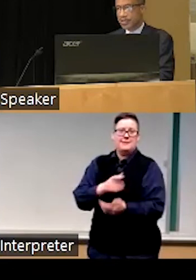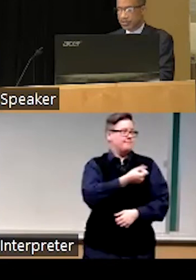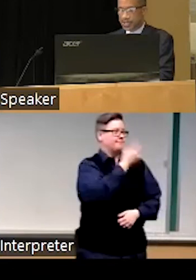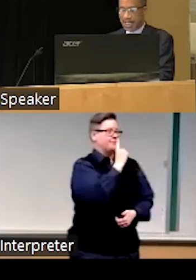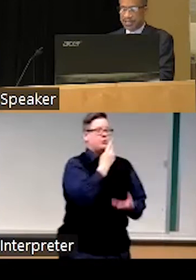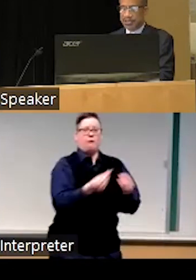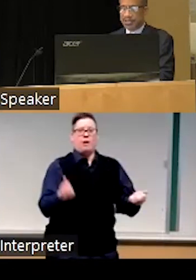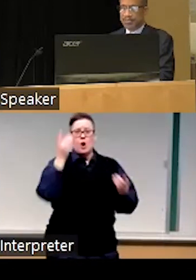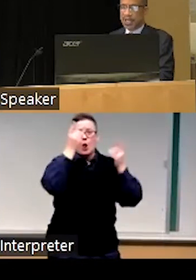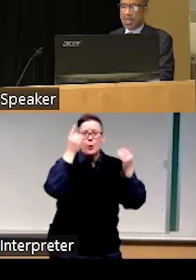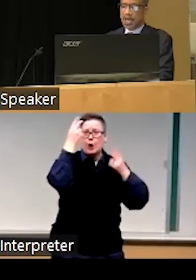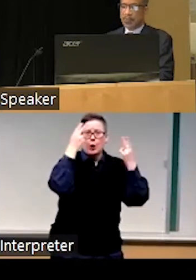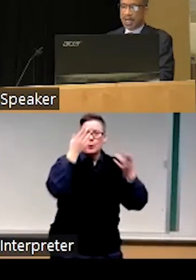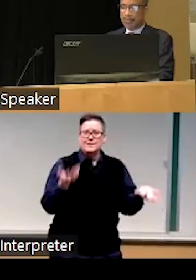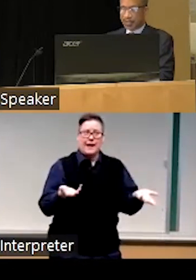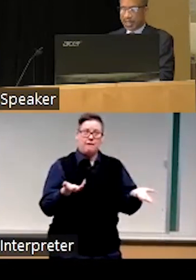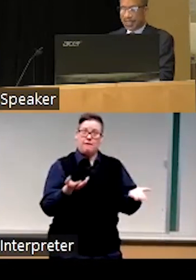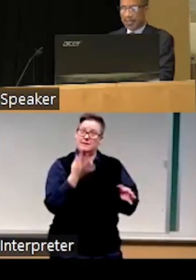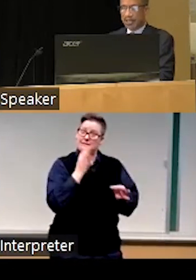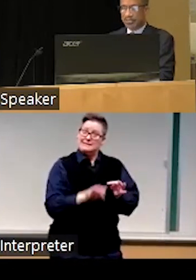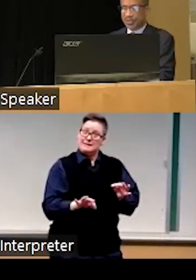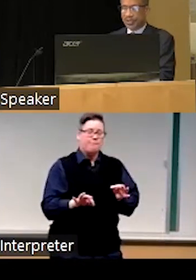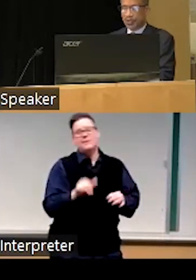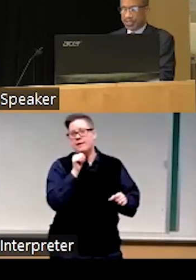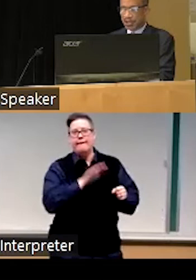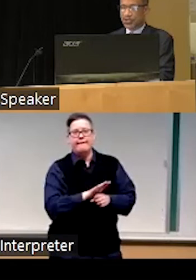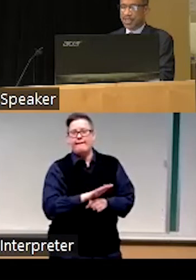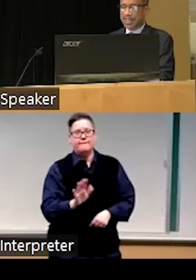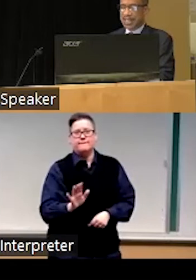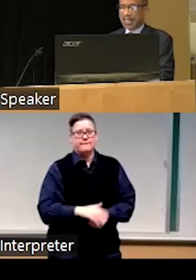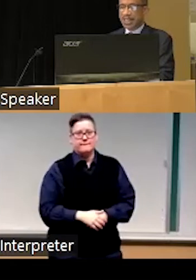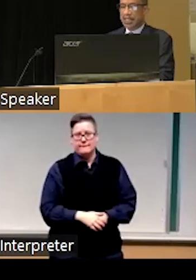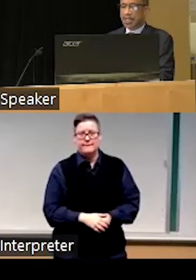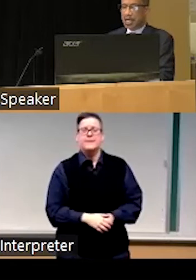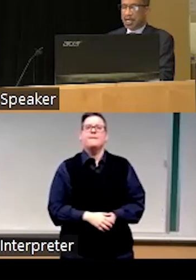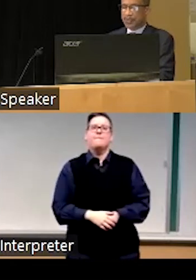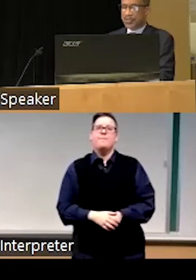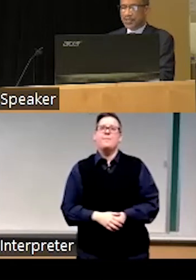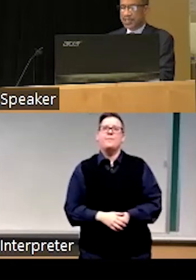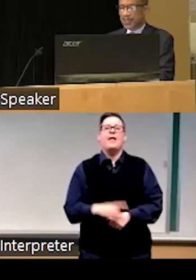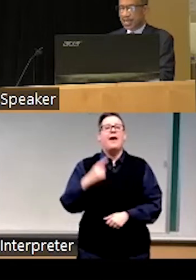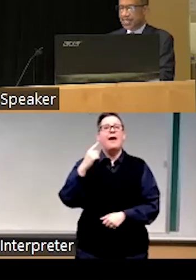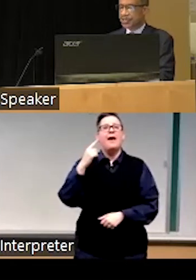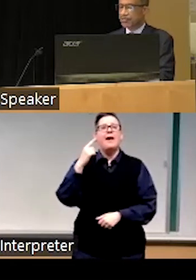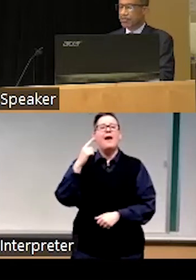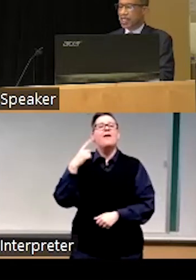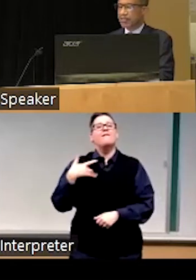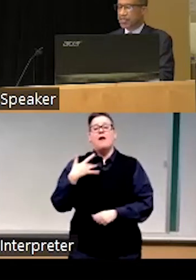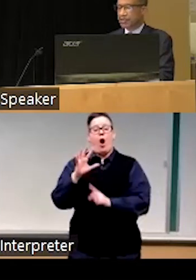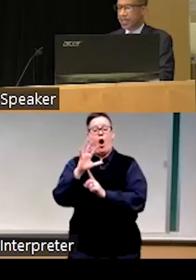and hallucinations I believe that one's cultural identity serves as a foundation for recovery from